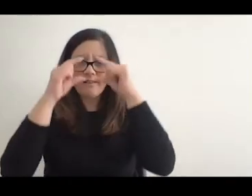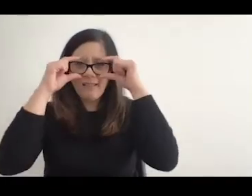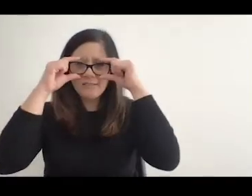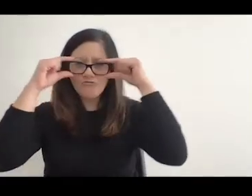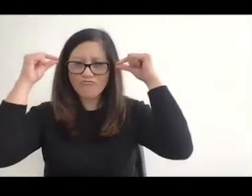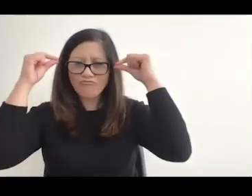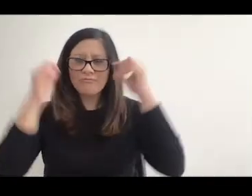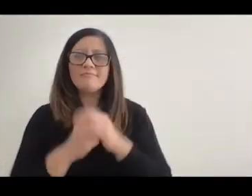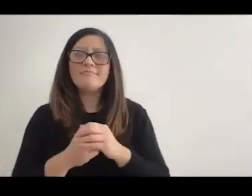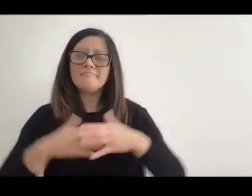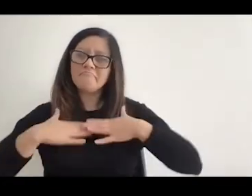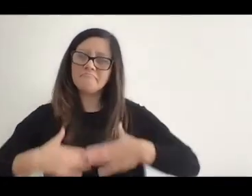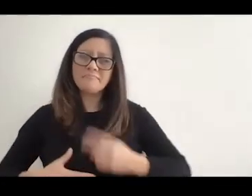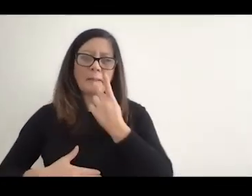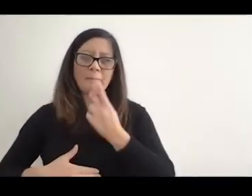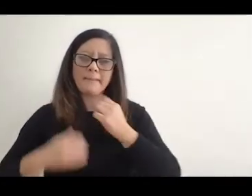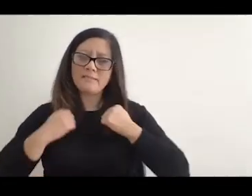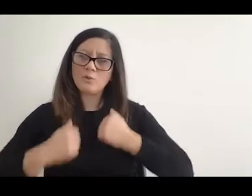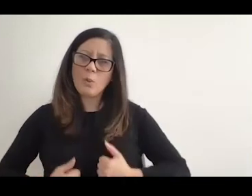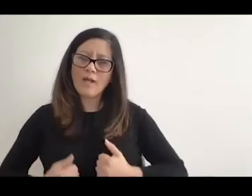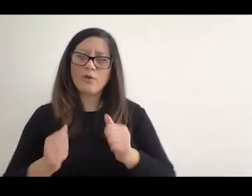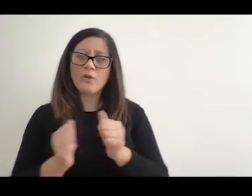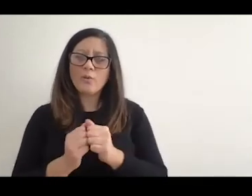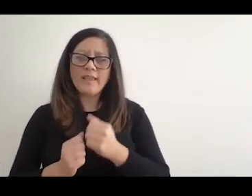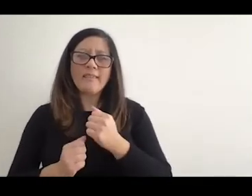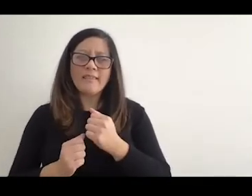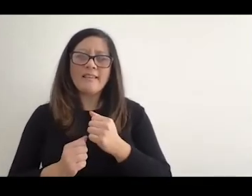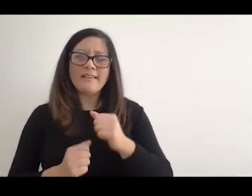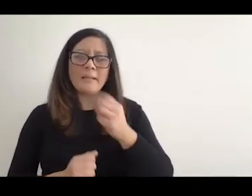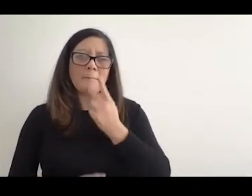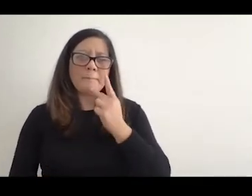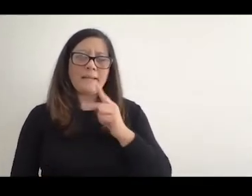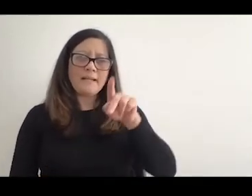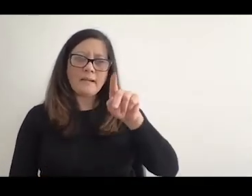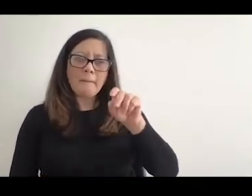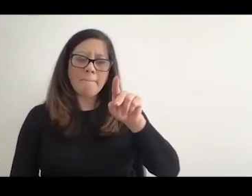and pink drop Pearl earrings. Today I am introducing.